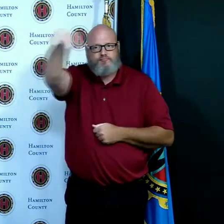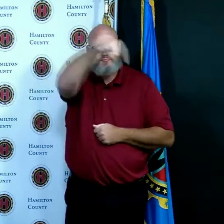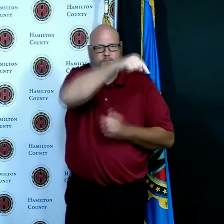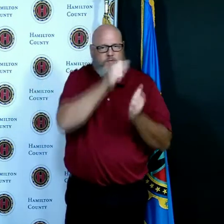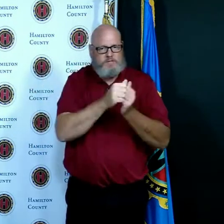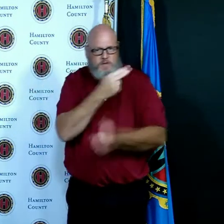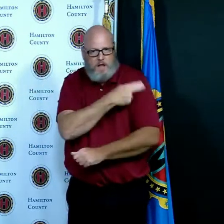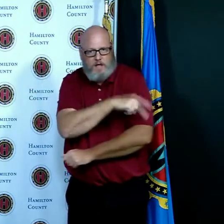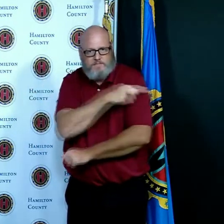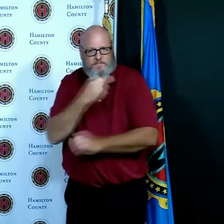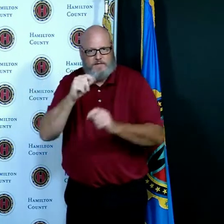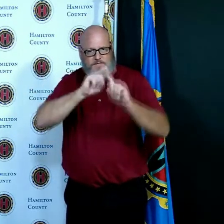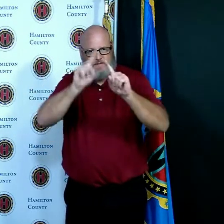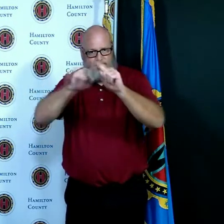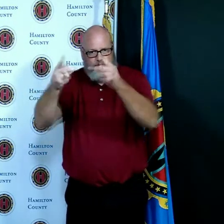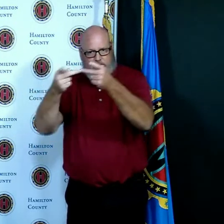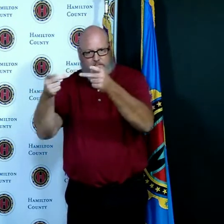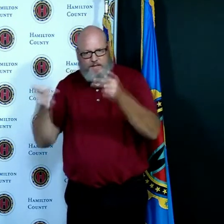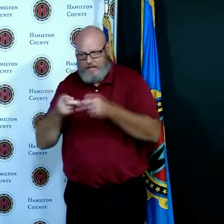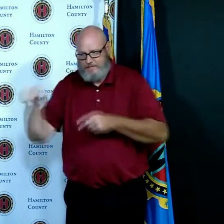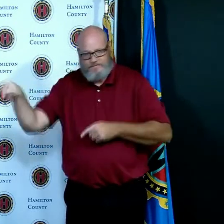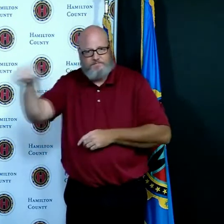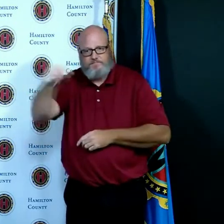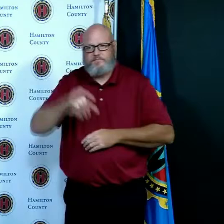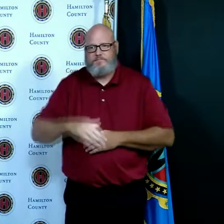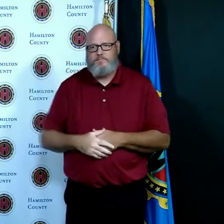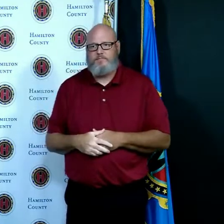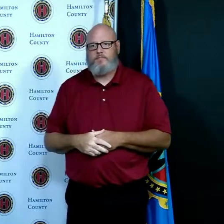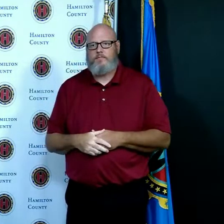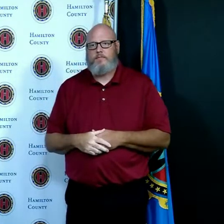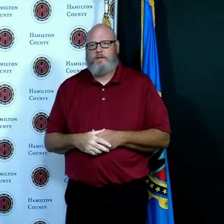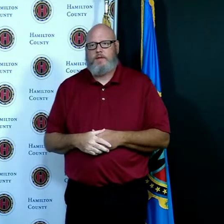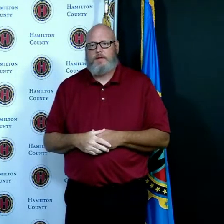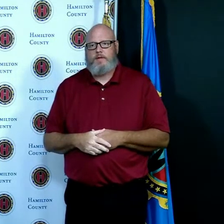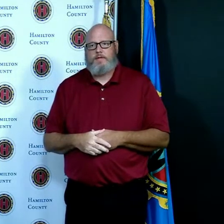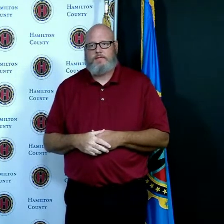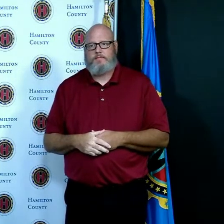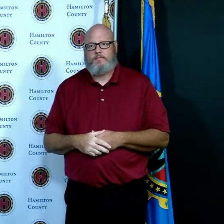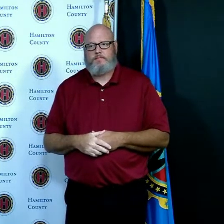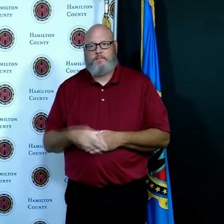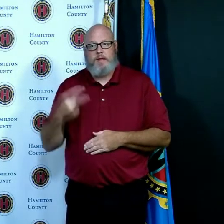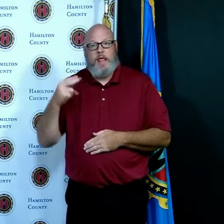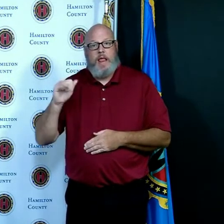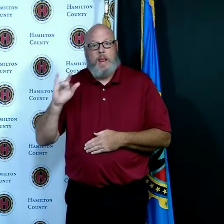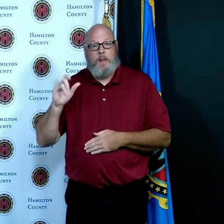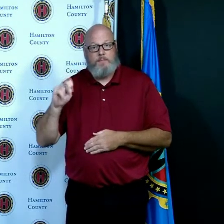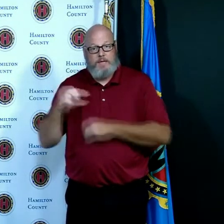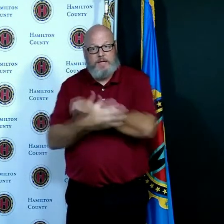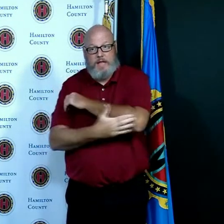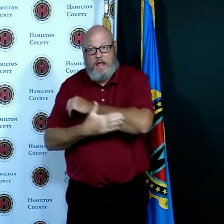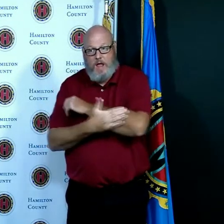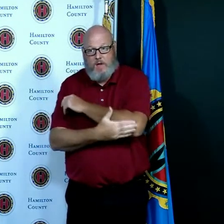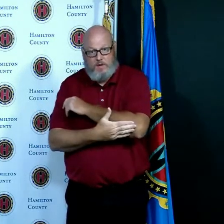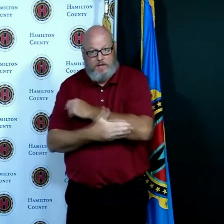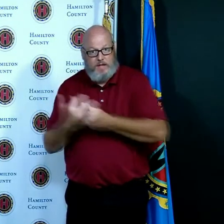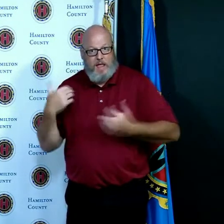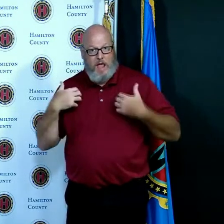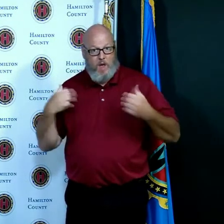Hamilton County and the Health Collab have partnered to provide testing for county residents at no cost to the patients we have been